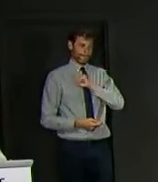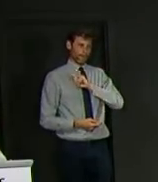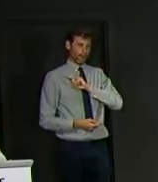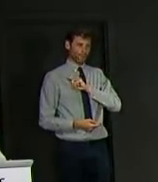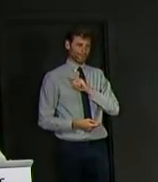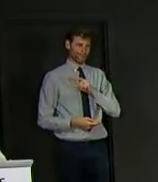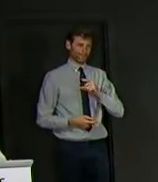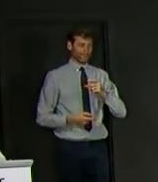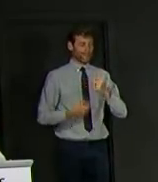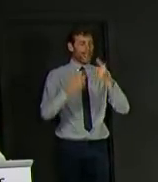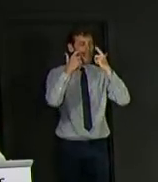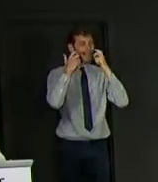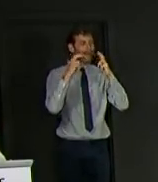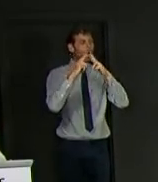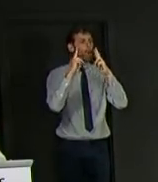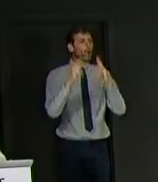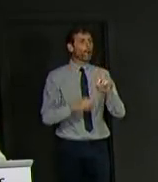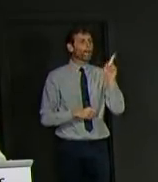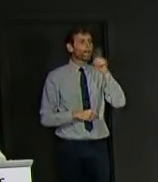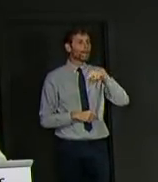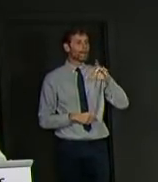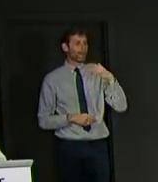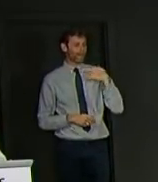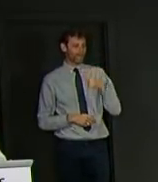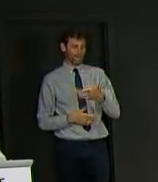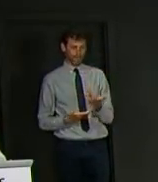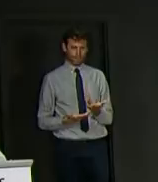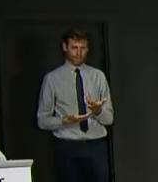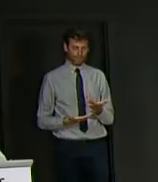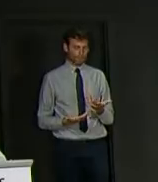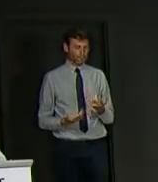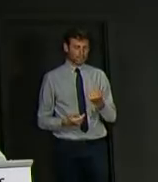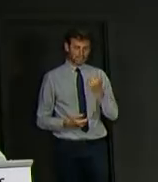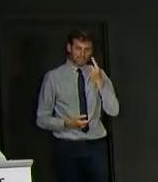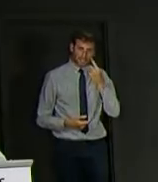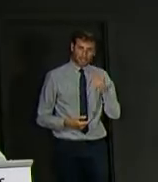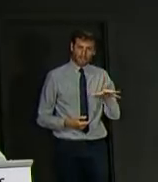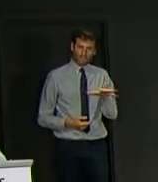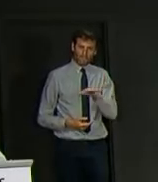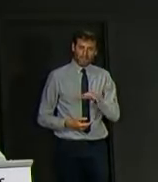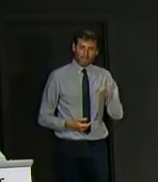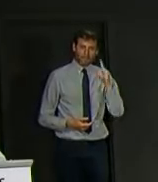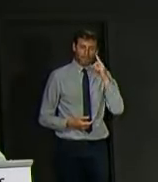been impacted by the complete lockdown that they've passed over the past few months. I